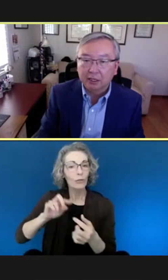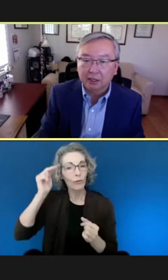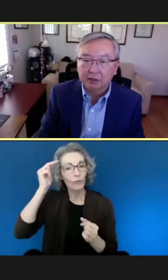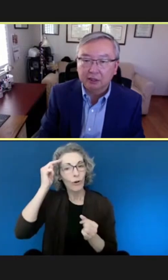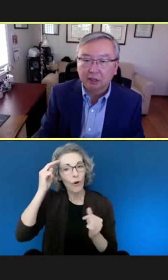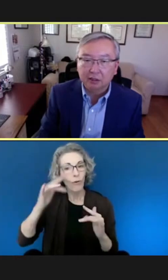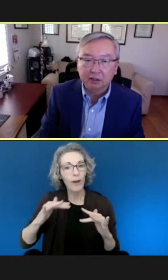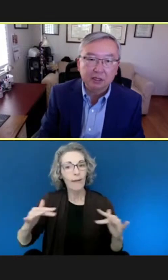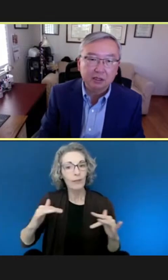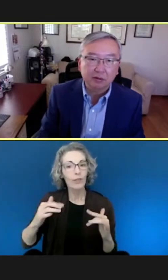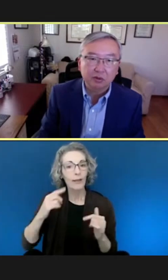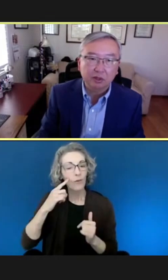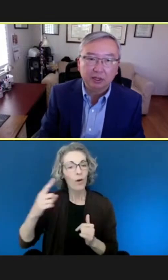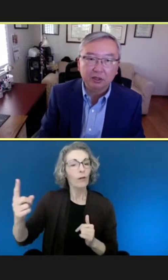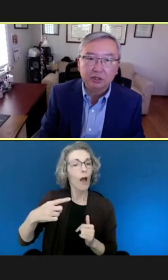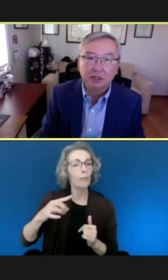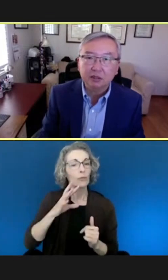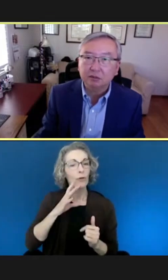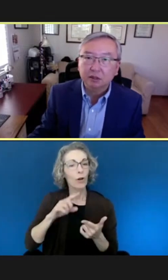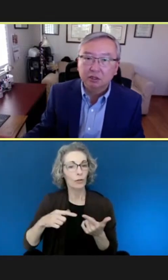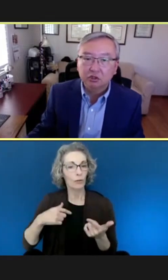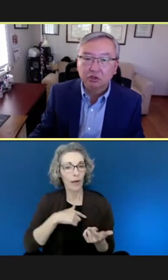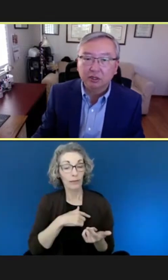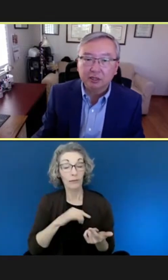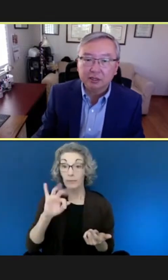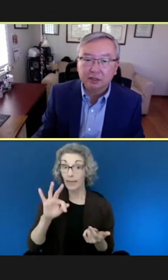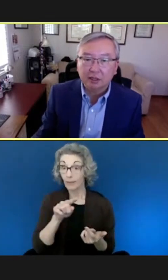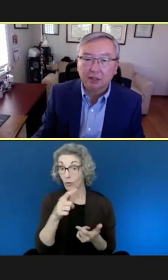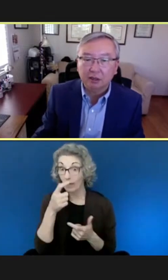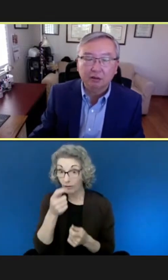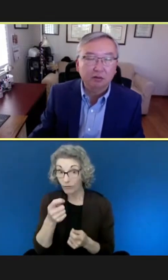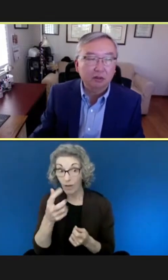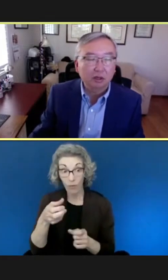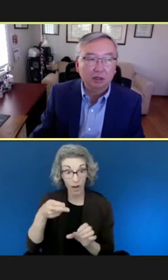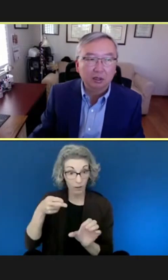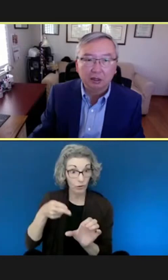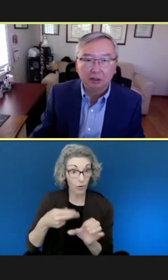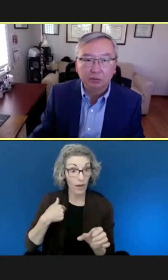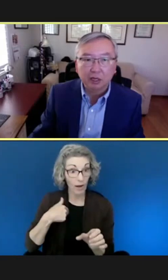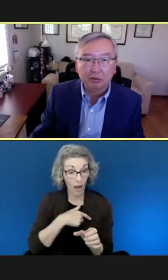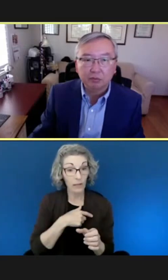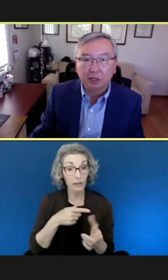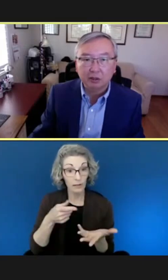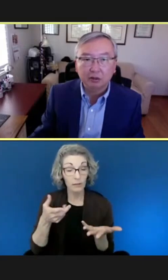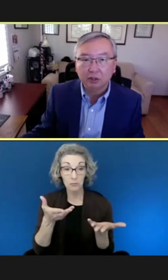And if you are interested, join us by going to our website,